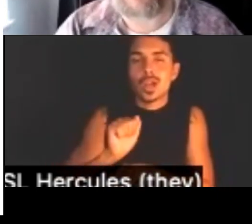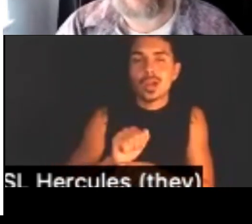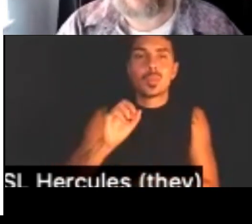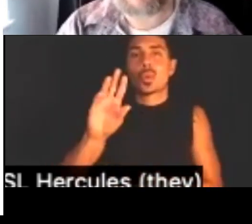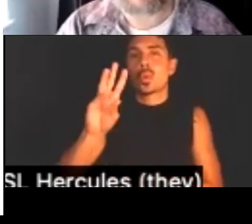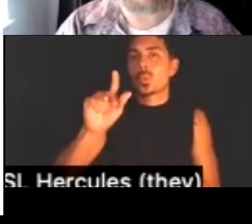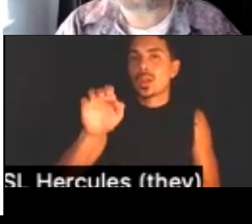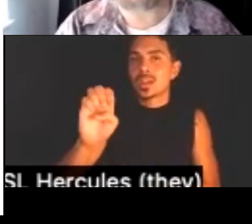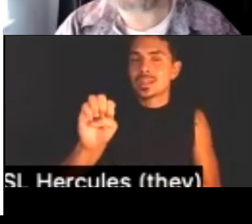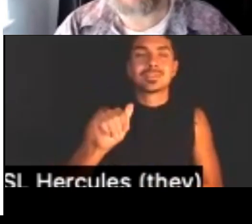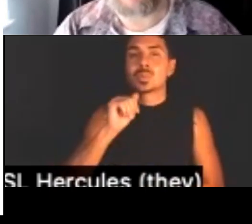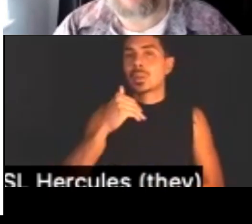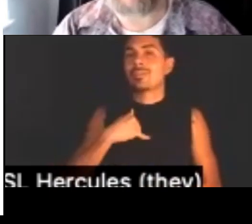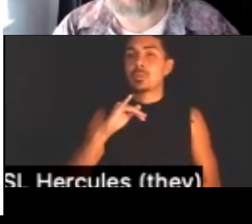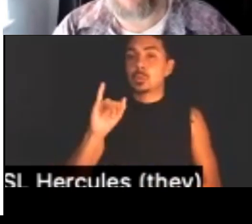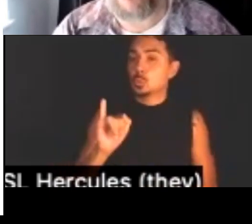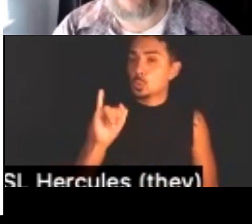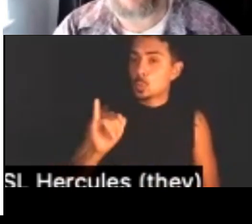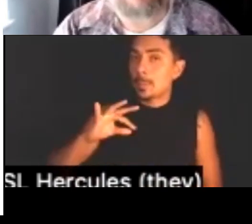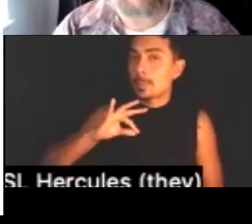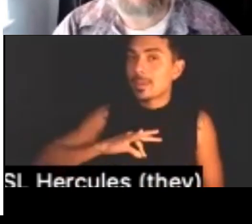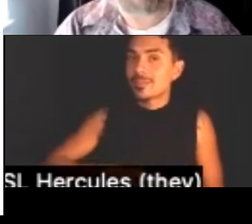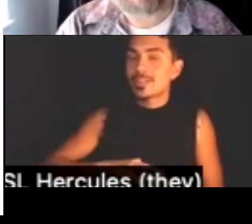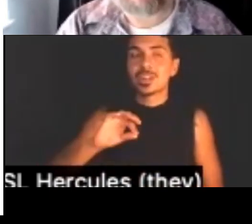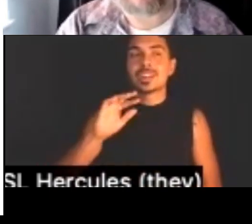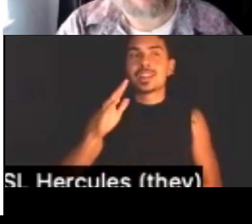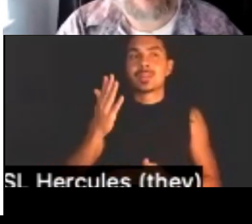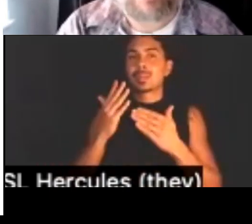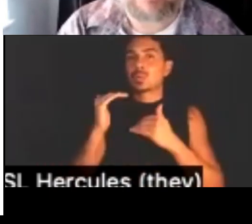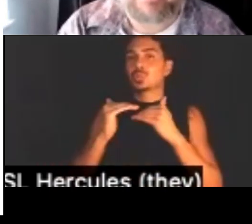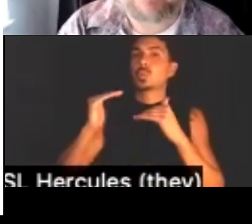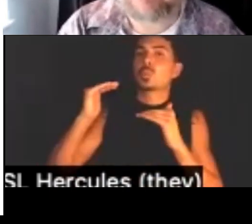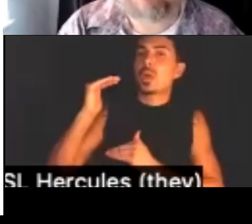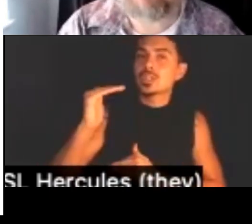or they may be too unaffordable for people to access.